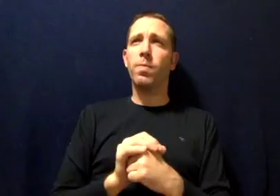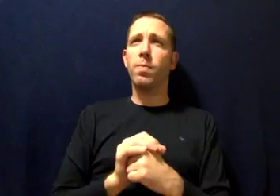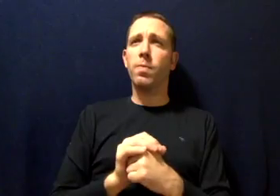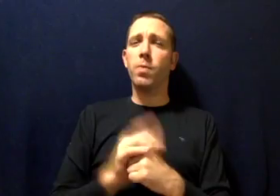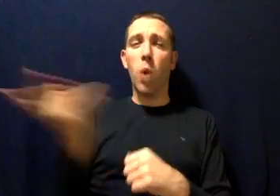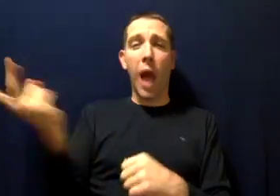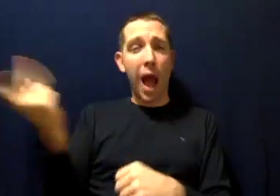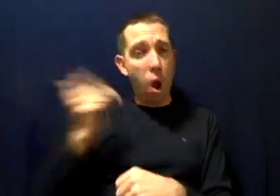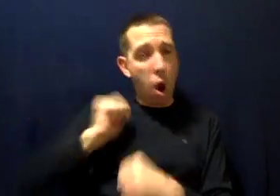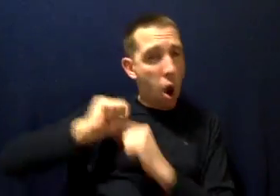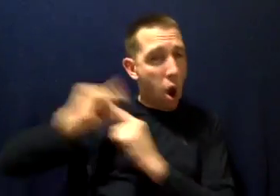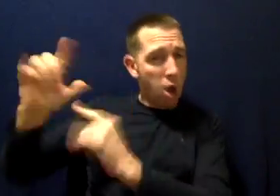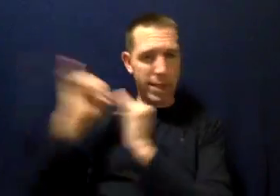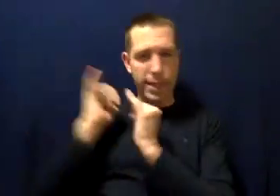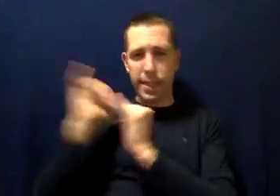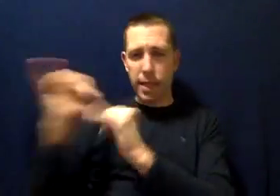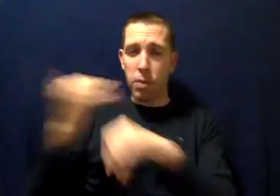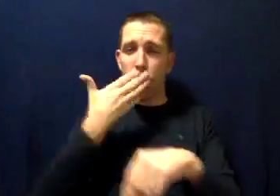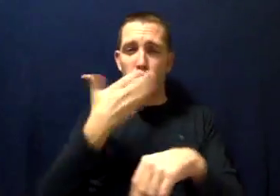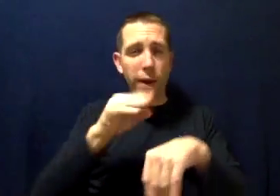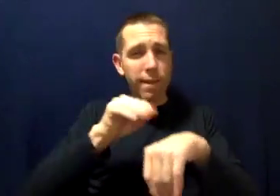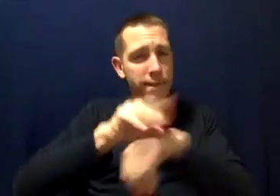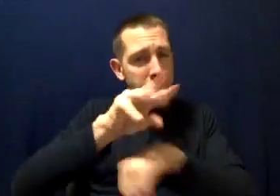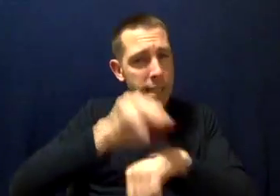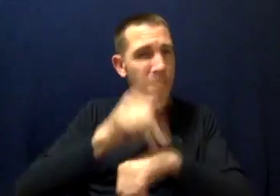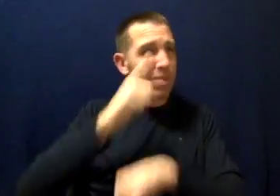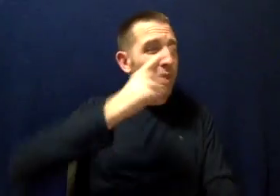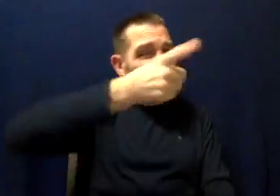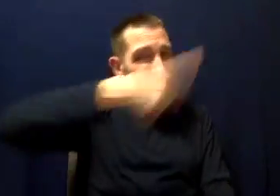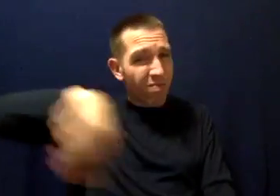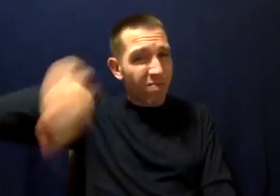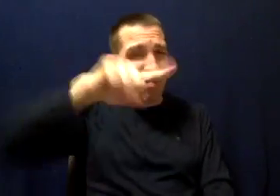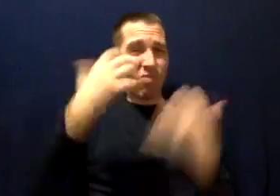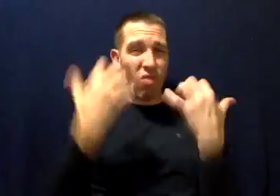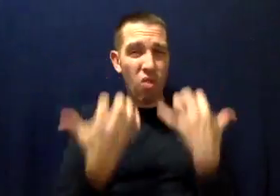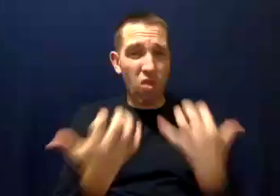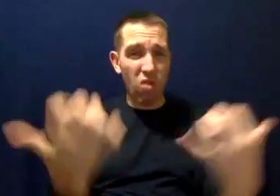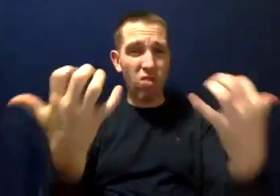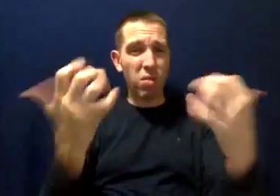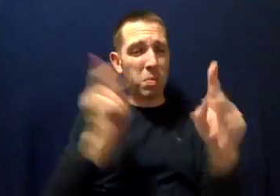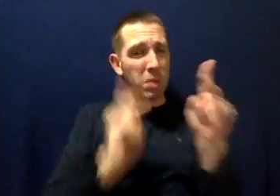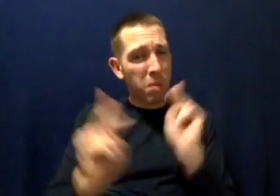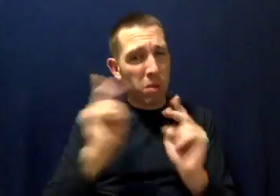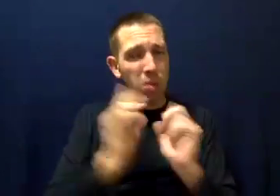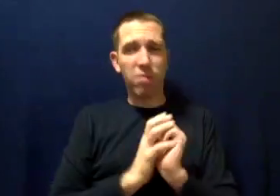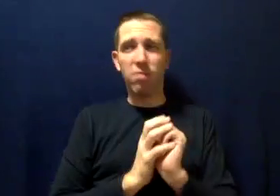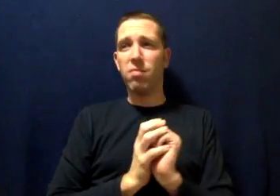Our responses to the audience's questions were on target.